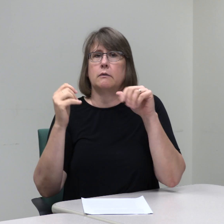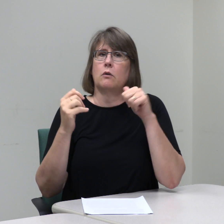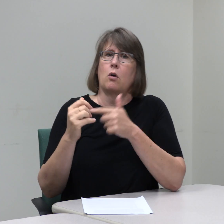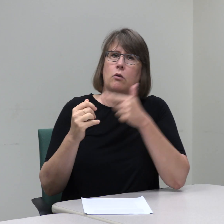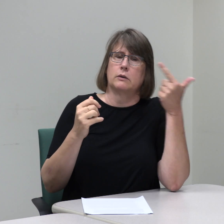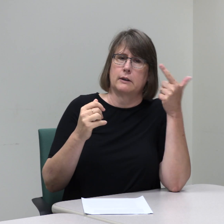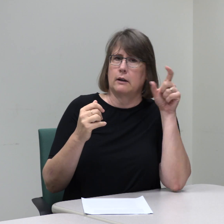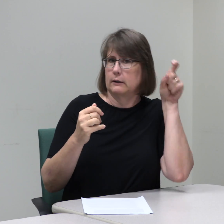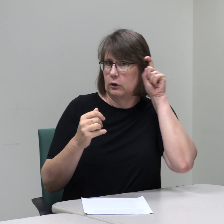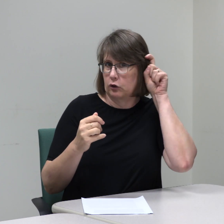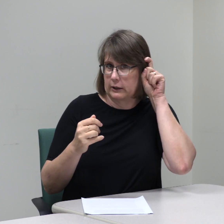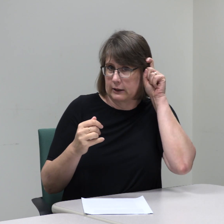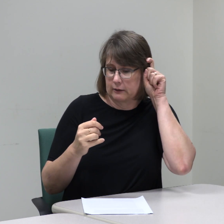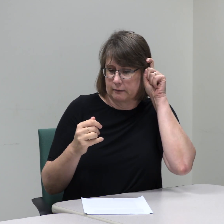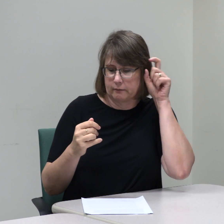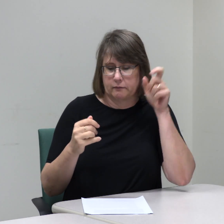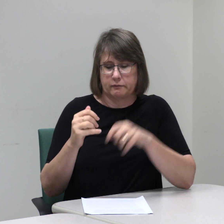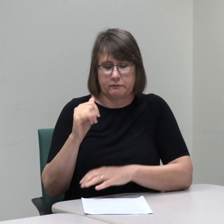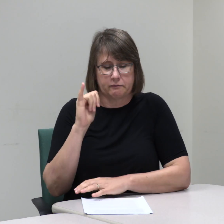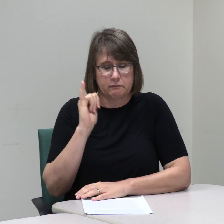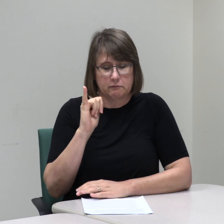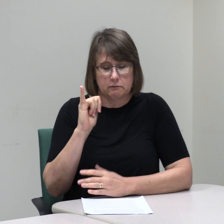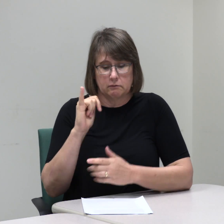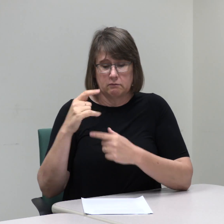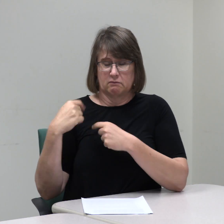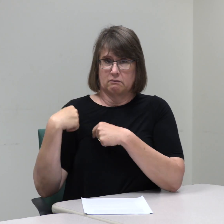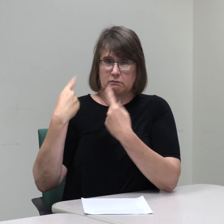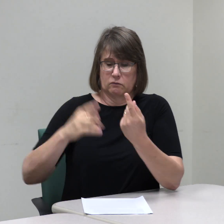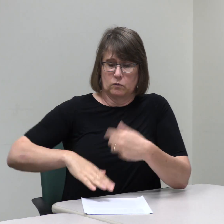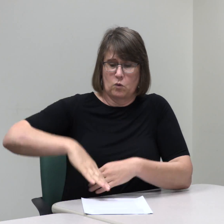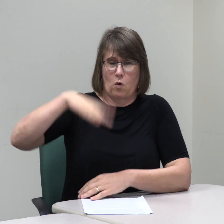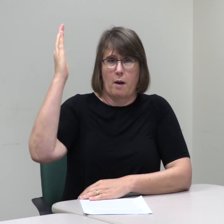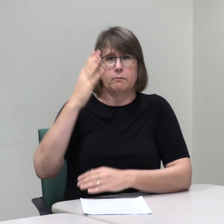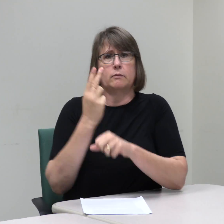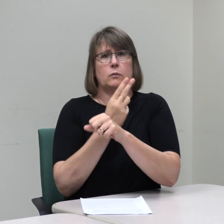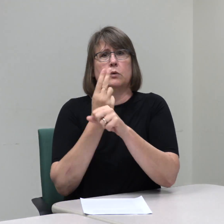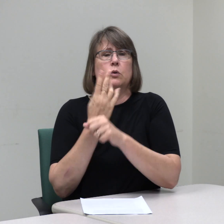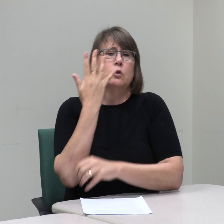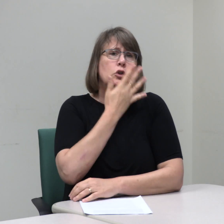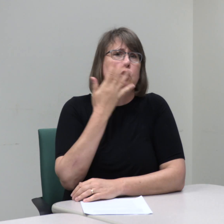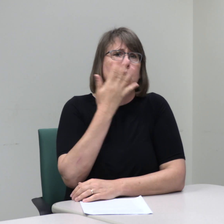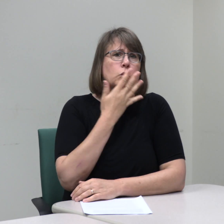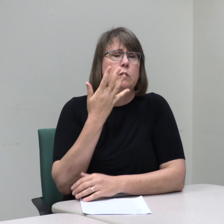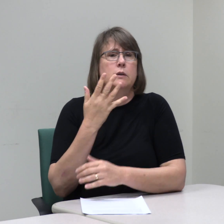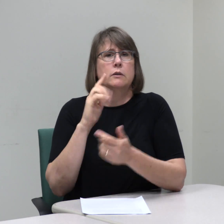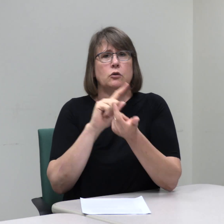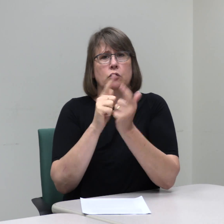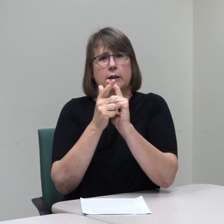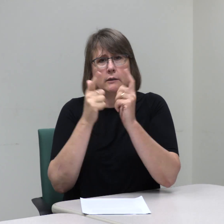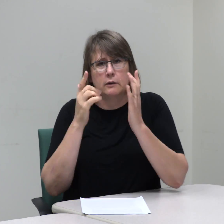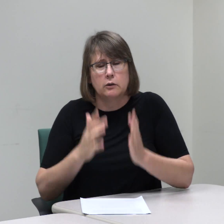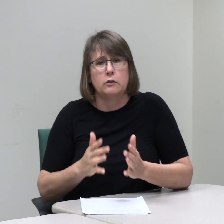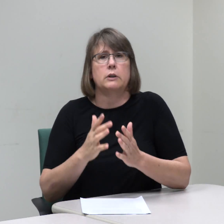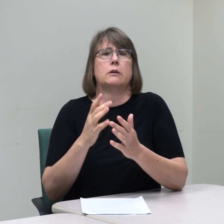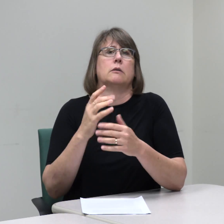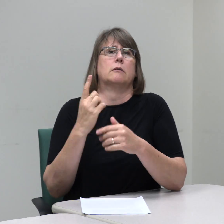On his left side, he wears a hearing aid. Growing up, he used both a cued language transliterator